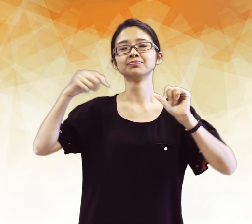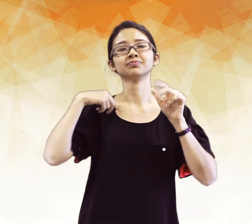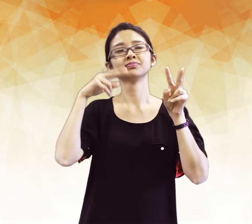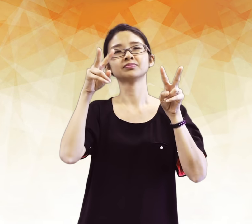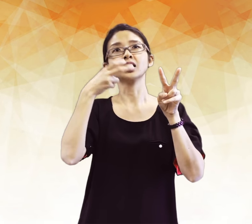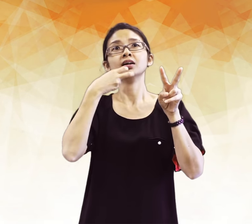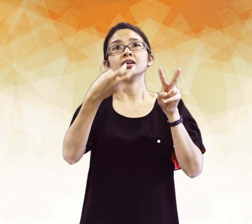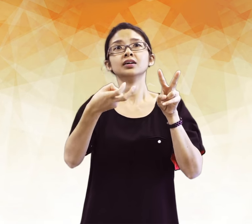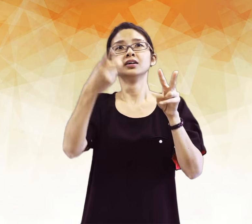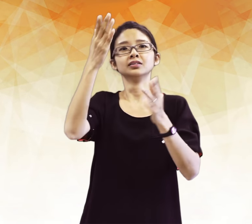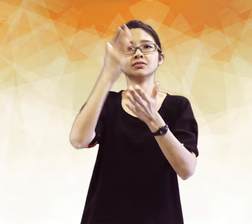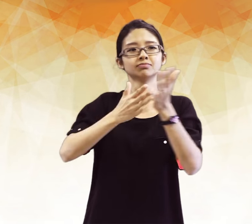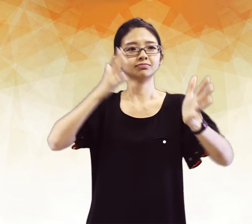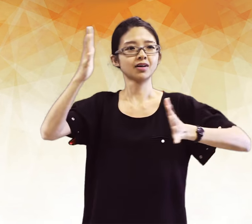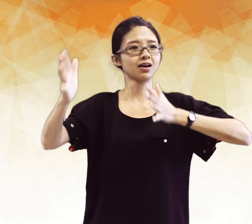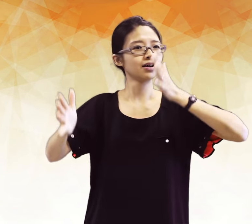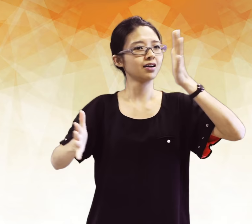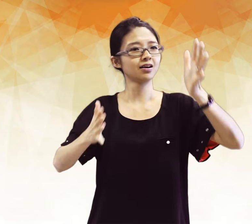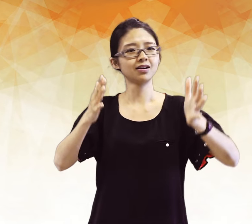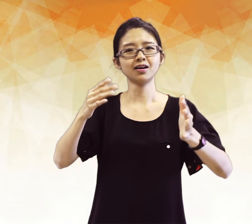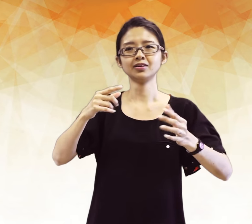and I was shocked to see some signs on stage.